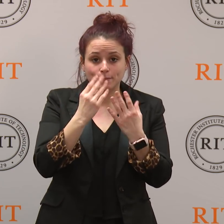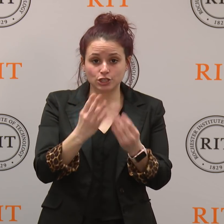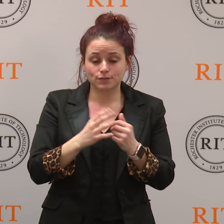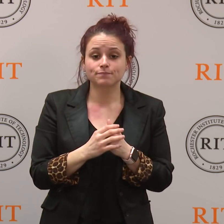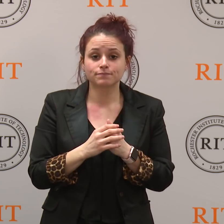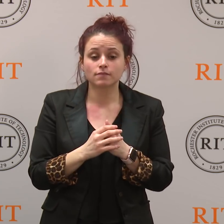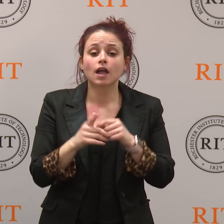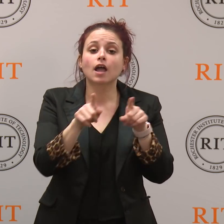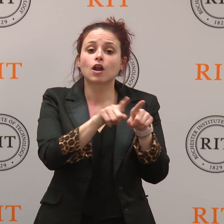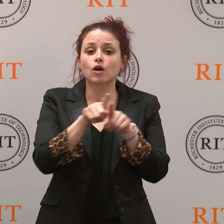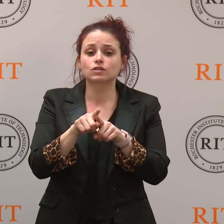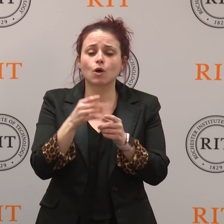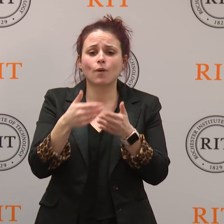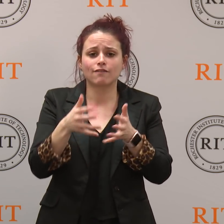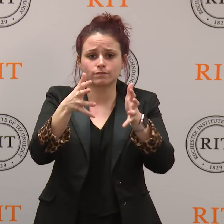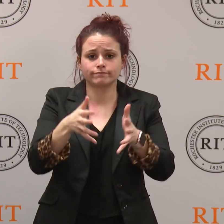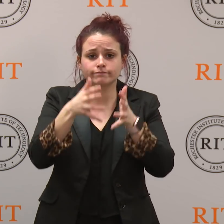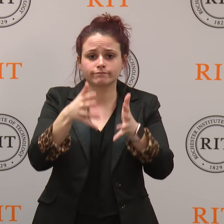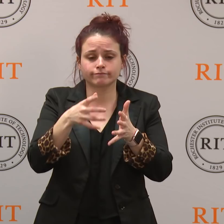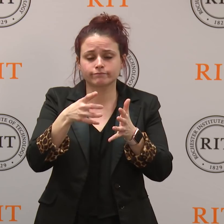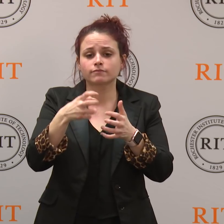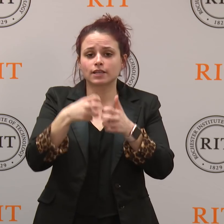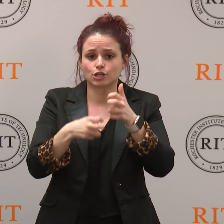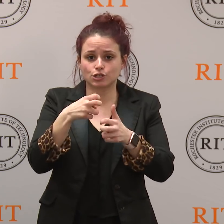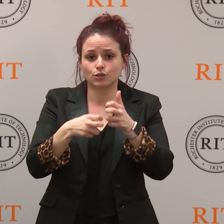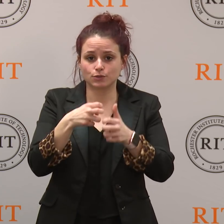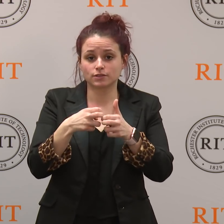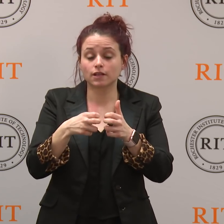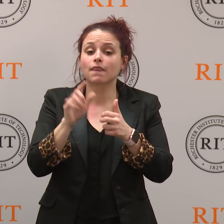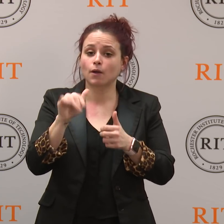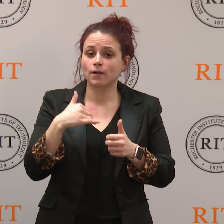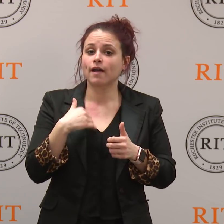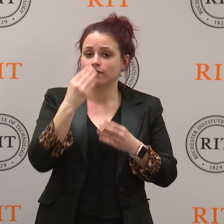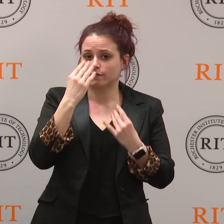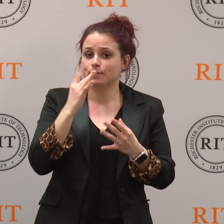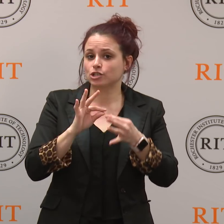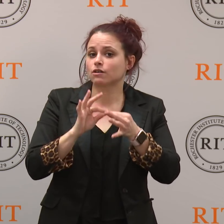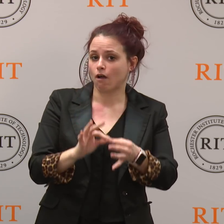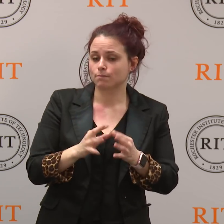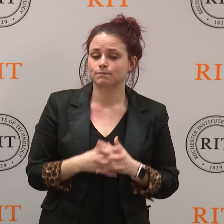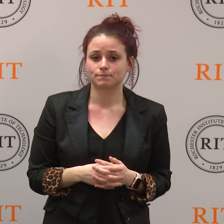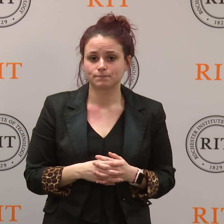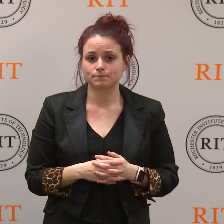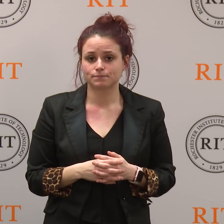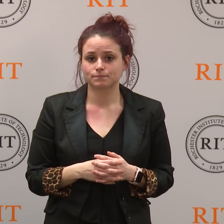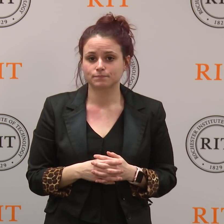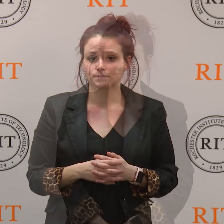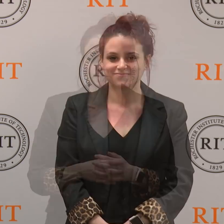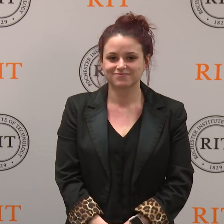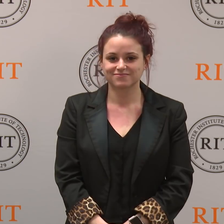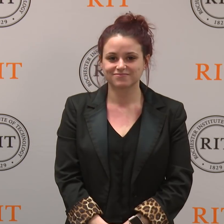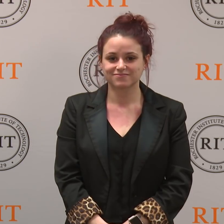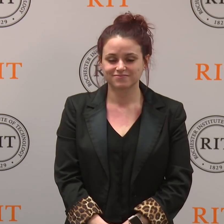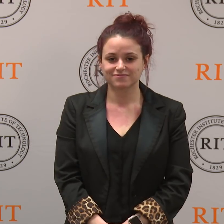And remaining issues for which information is forthcoming